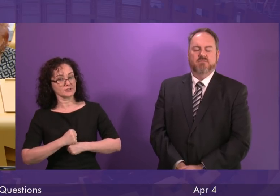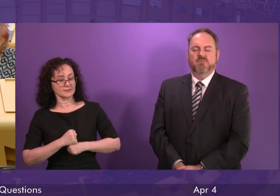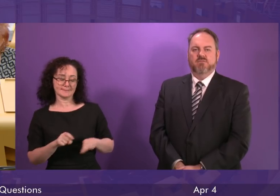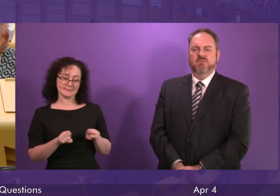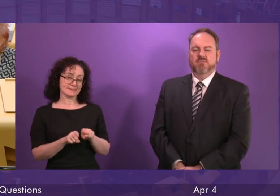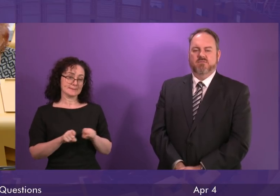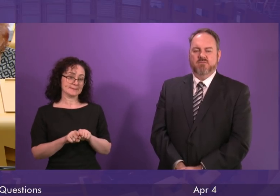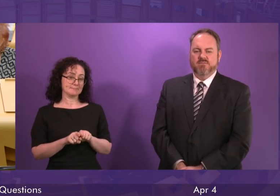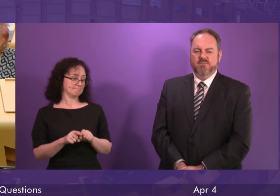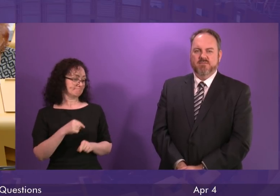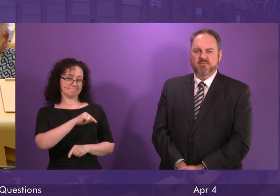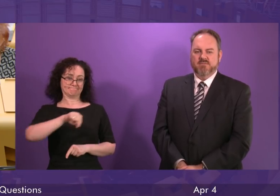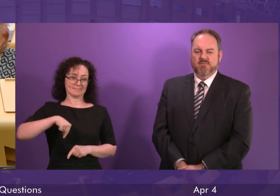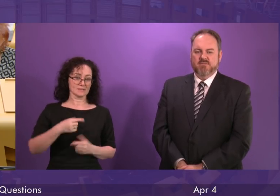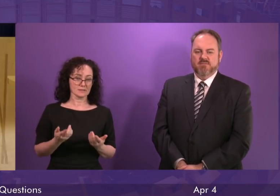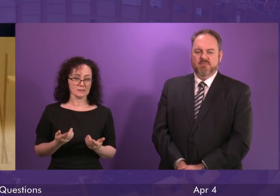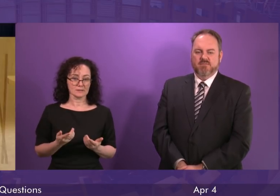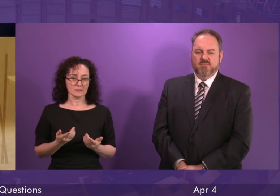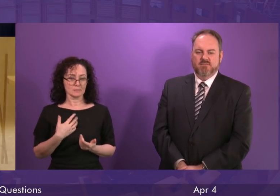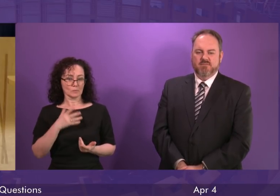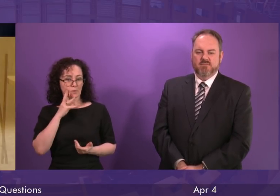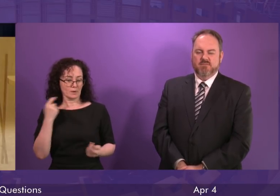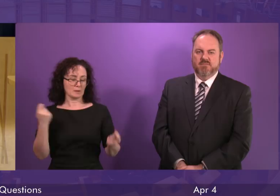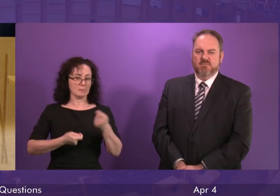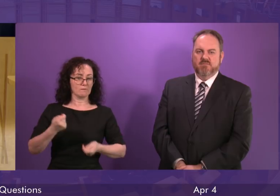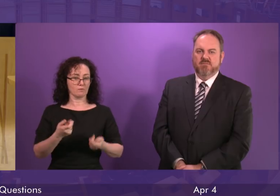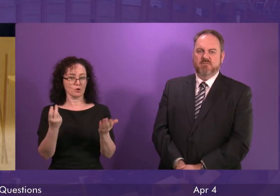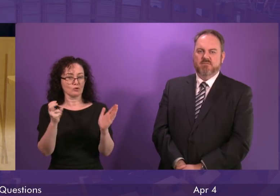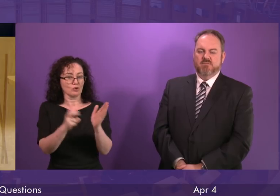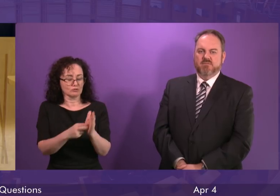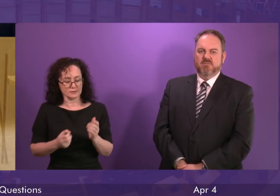share, about the recent experience of bidding for some of those contracts. We also discussed